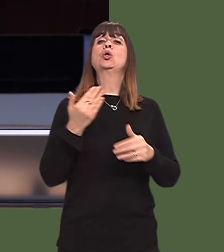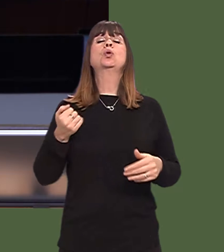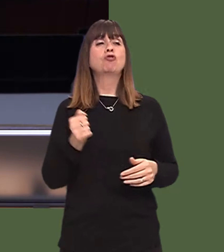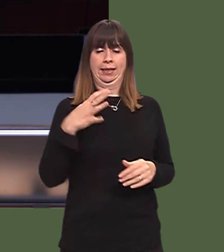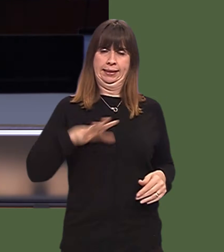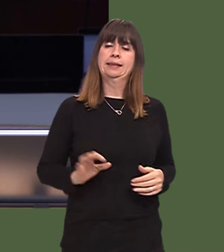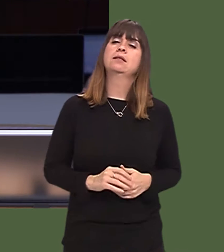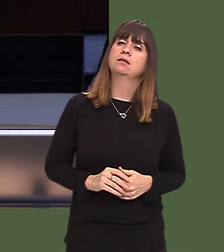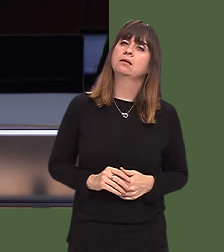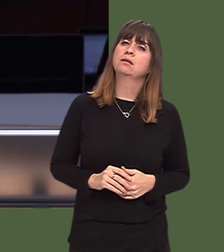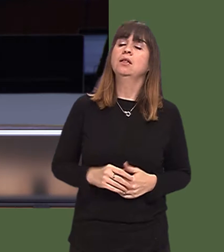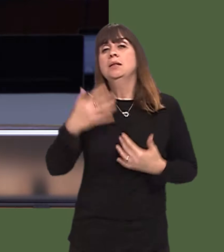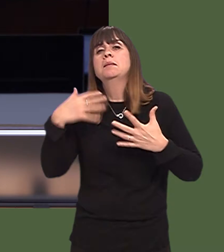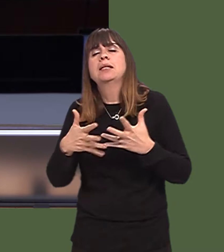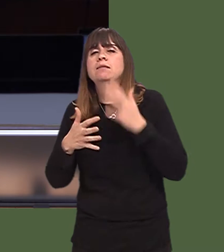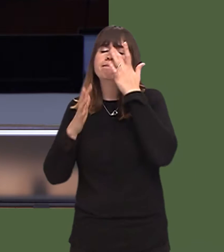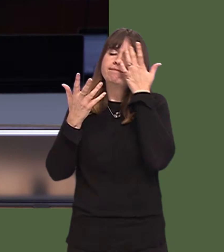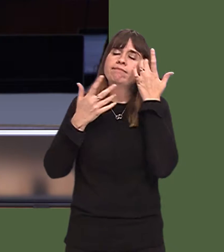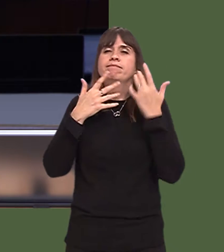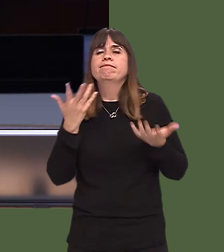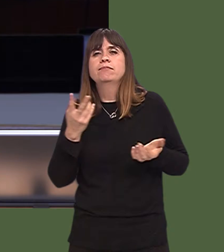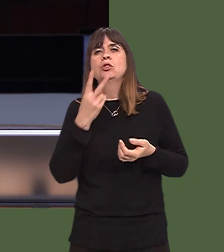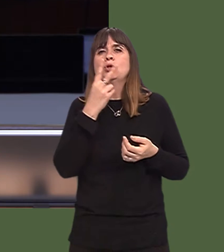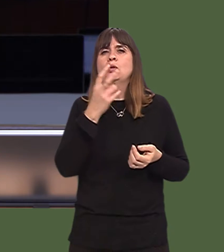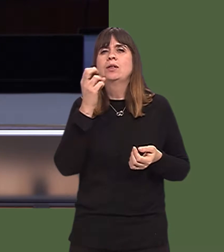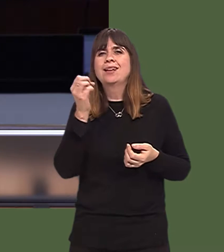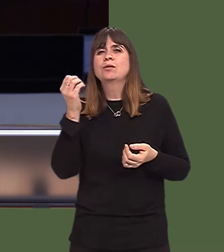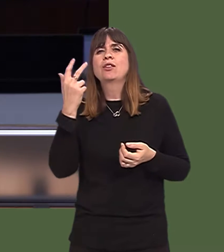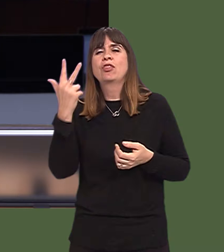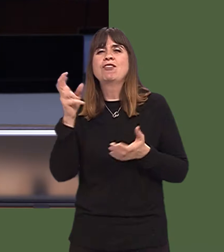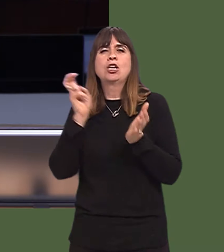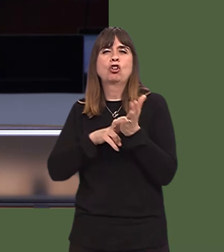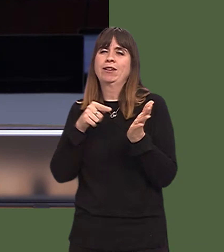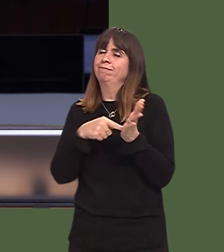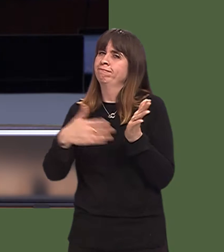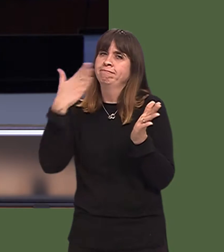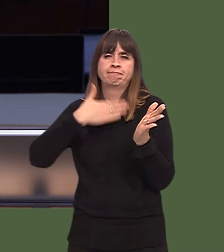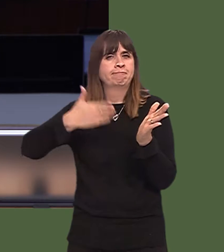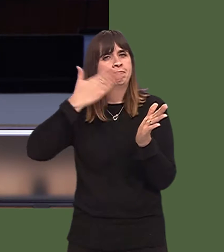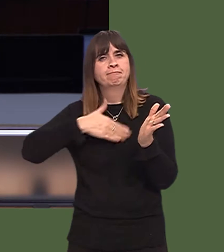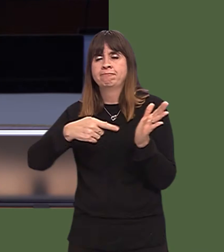be needed and they described the 2003 contract as a huge mistake.